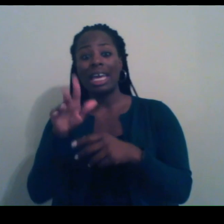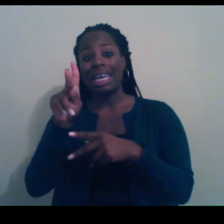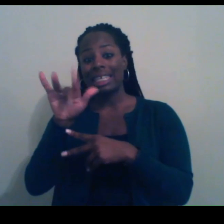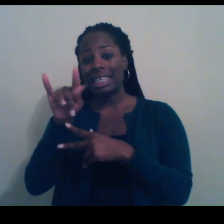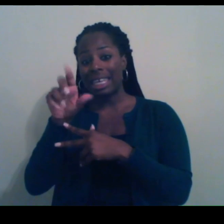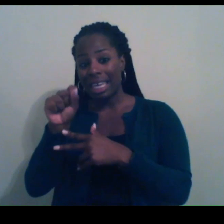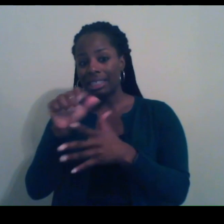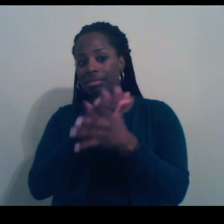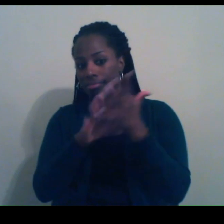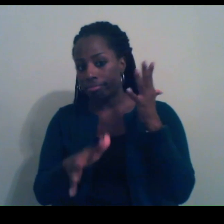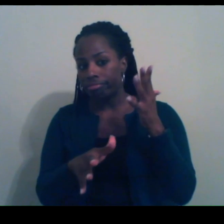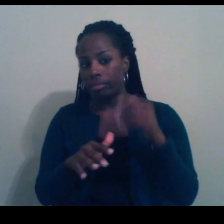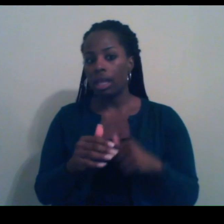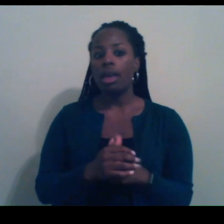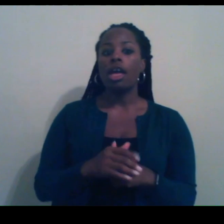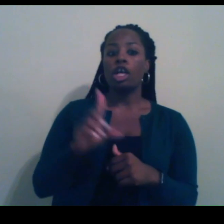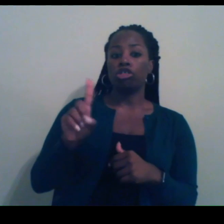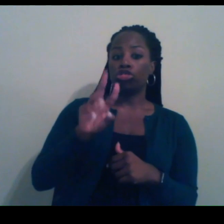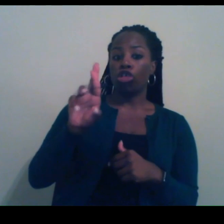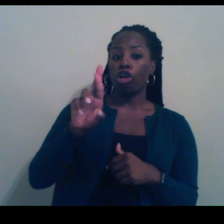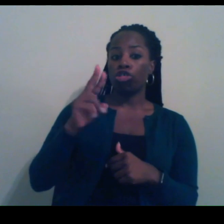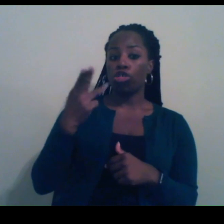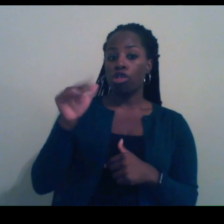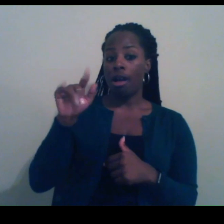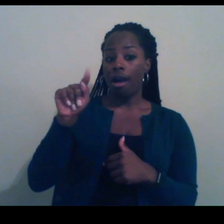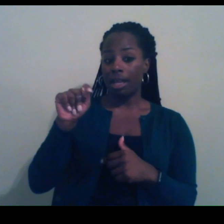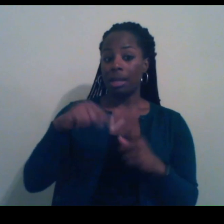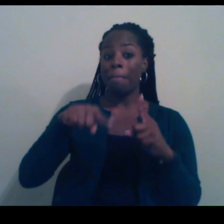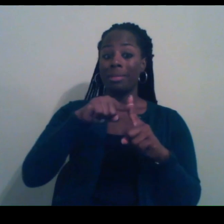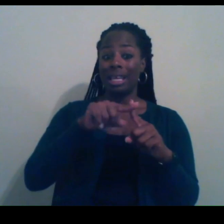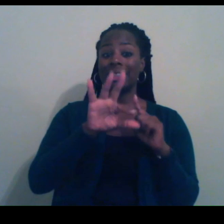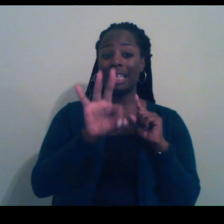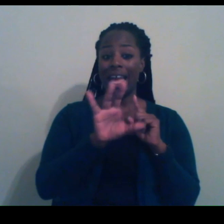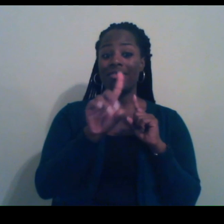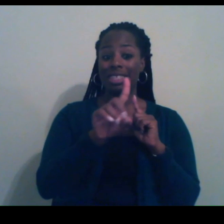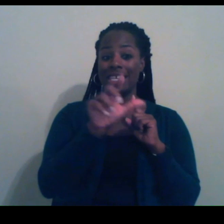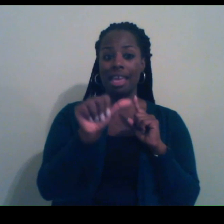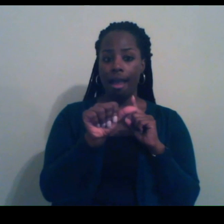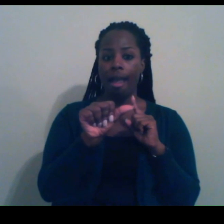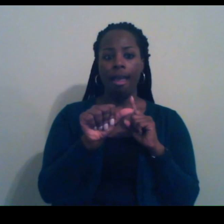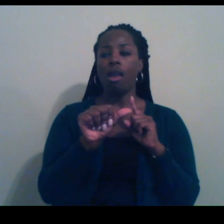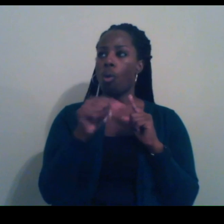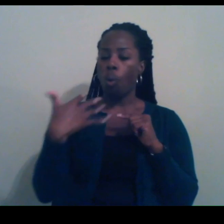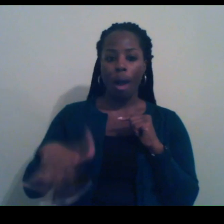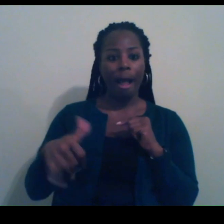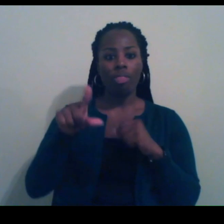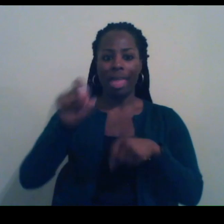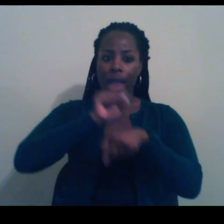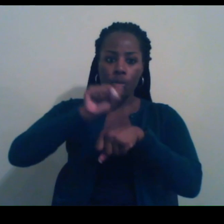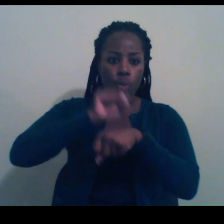some very swift work making it many more tests available more kits that include